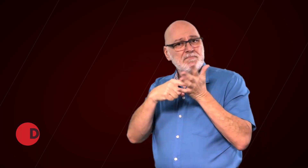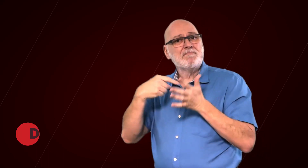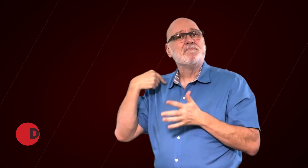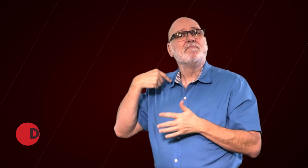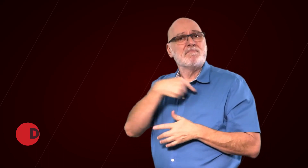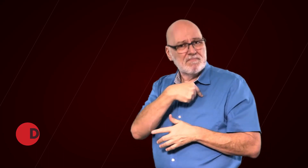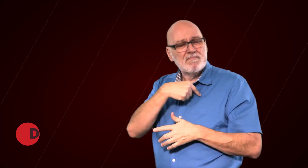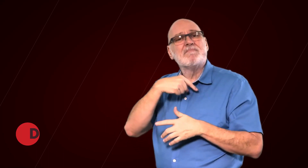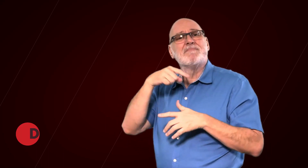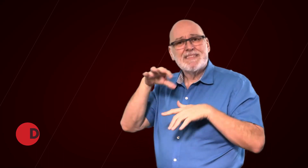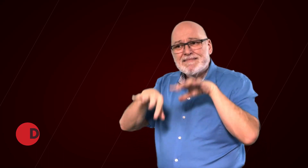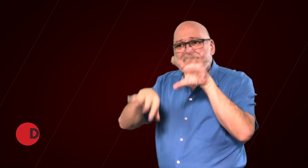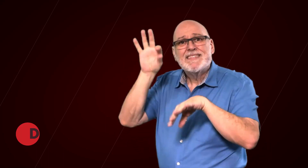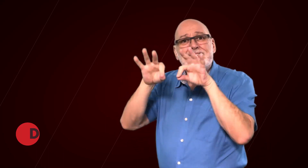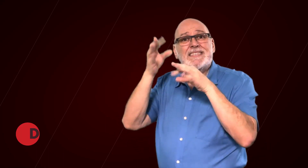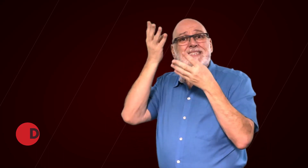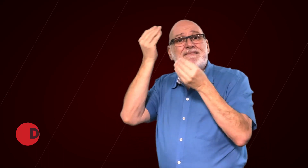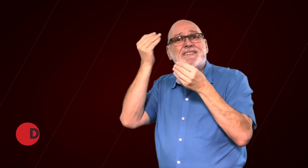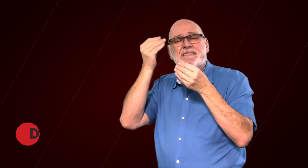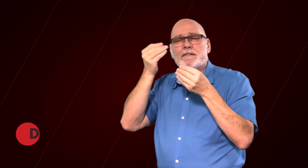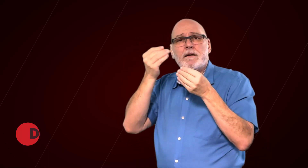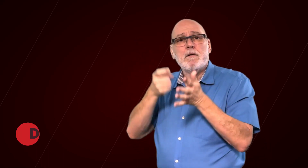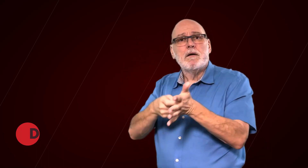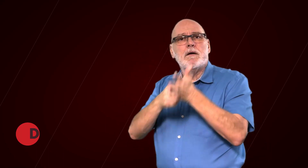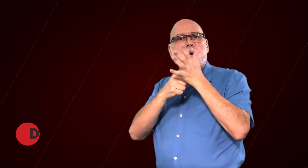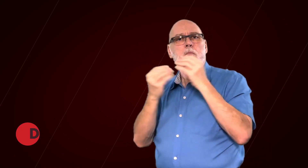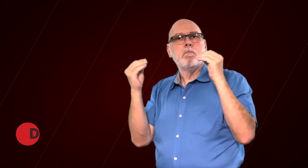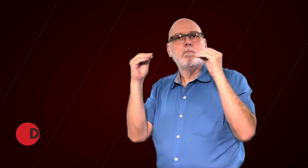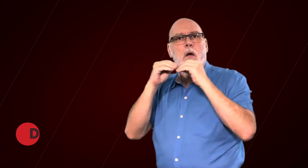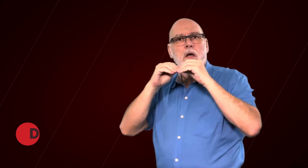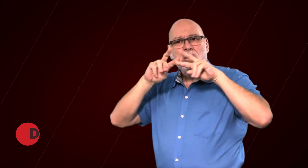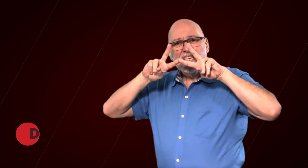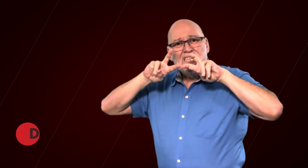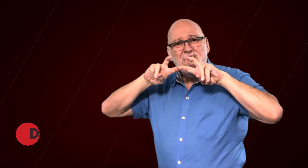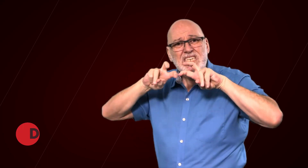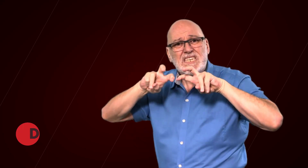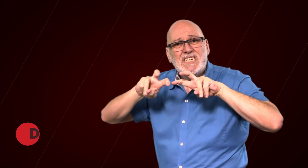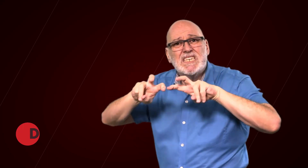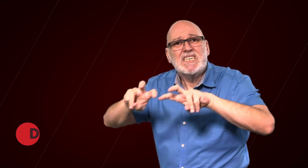Sometimes getting information requires more effort from